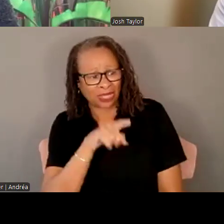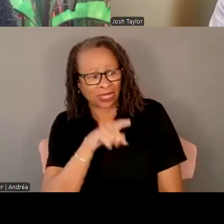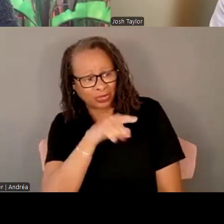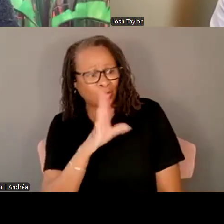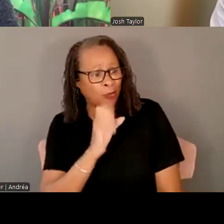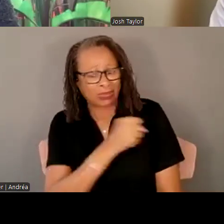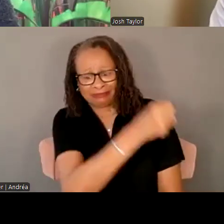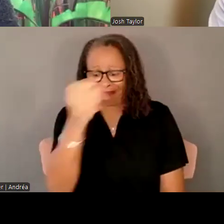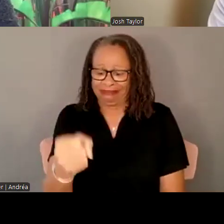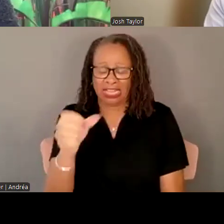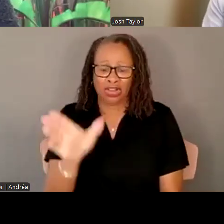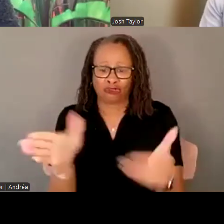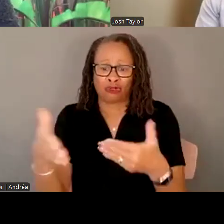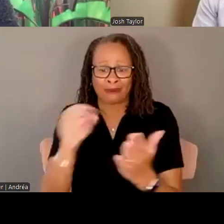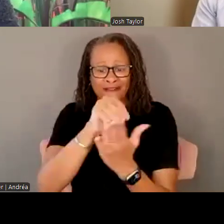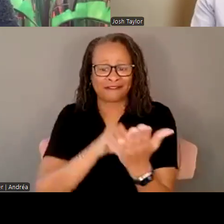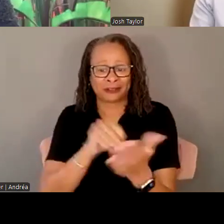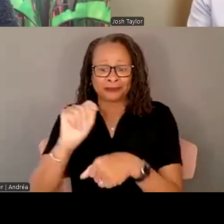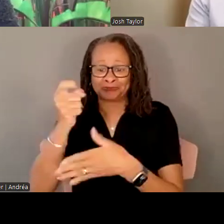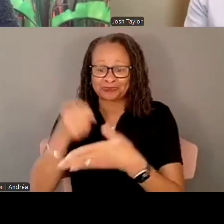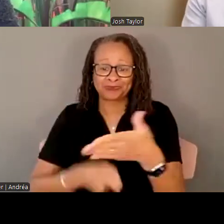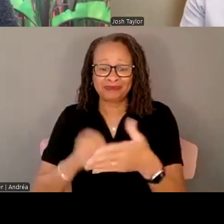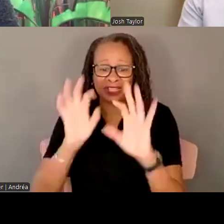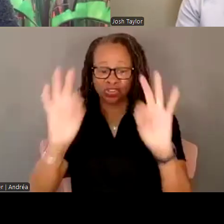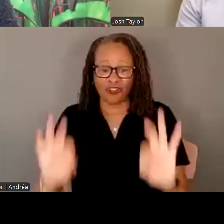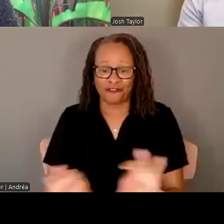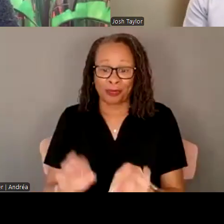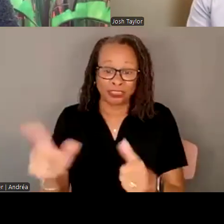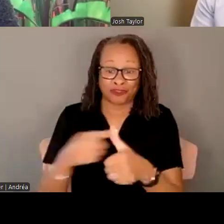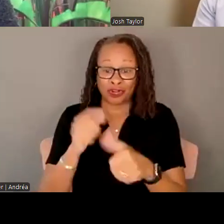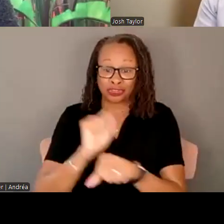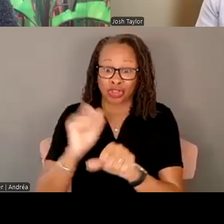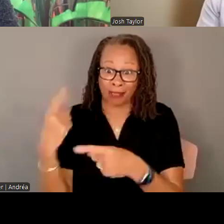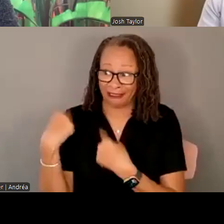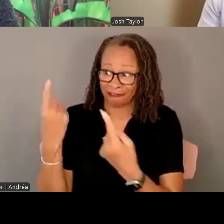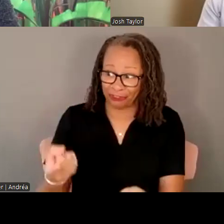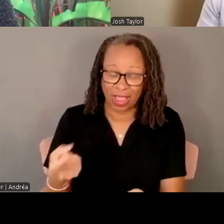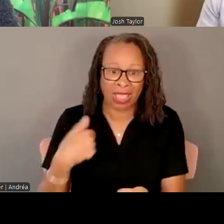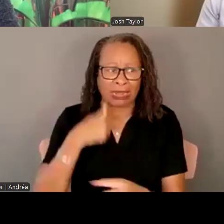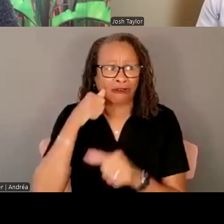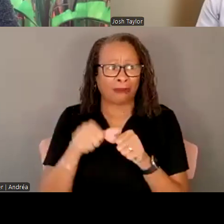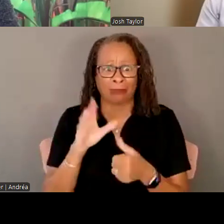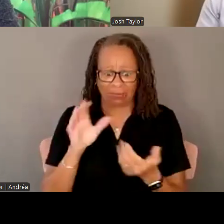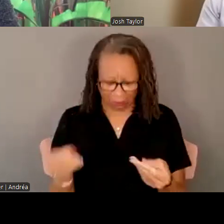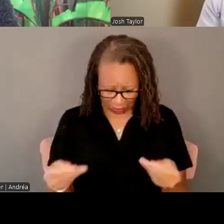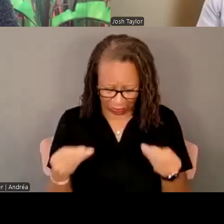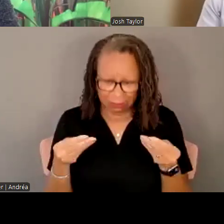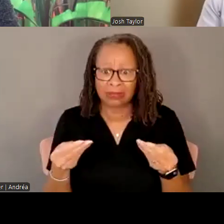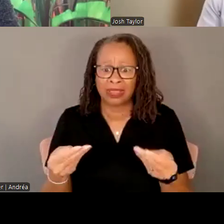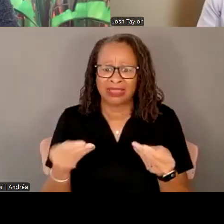and fill out these tax forms and it's your first job ever." And I remember being like, "Can I call my dad?